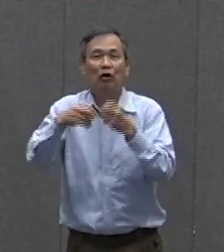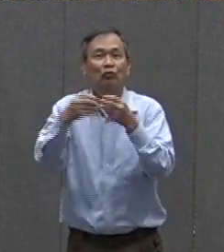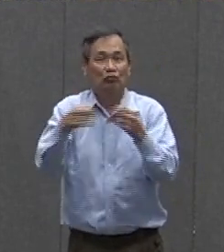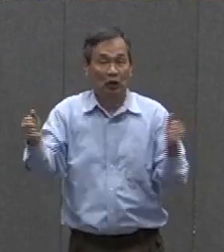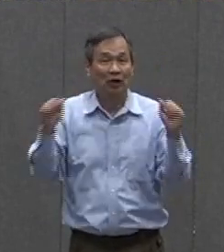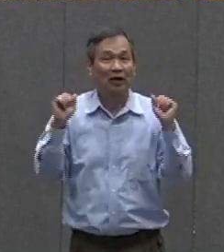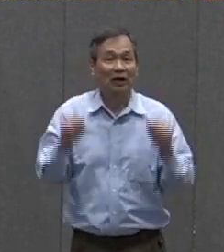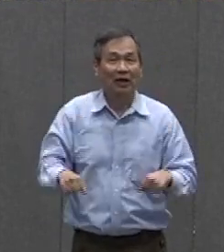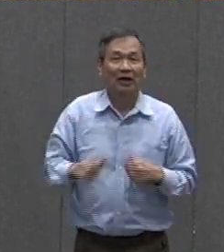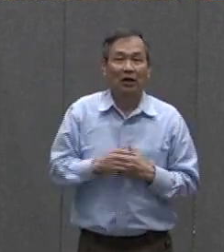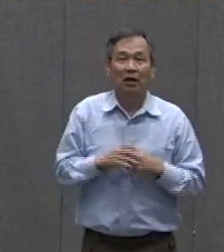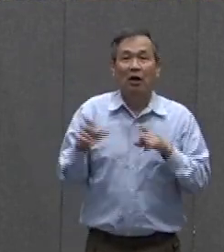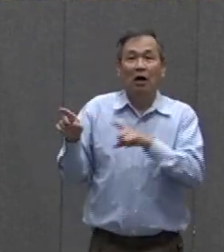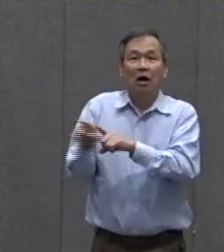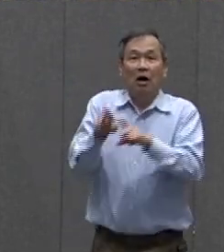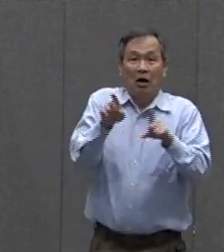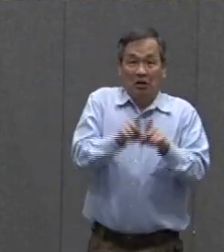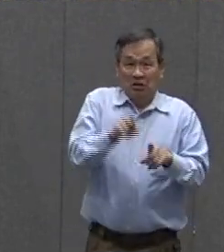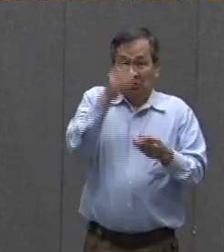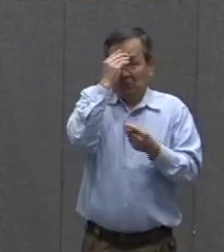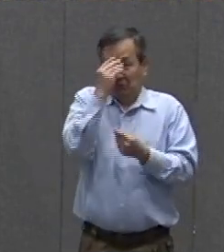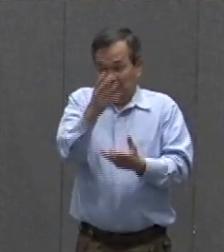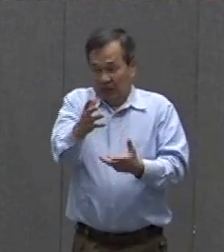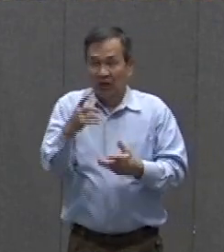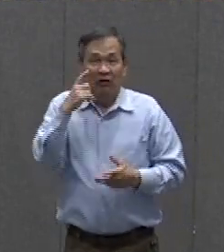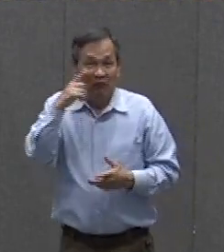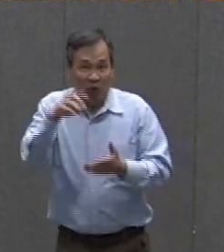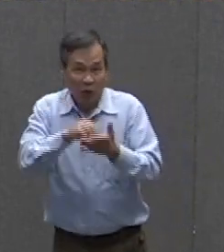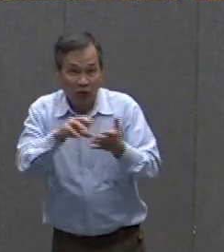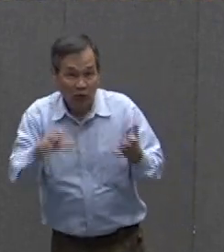We also know that, from students particularly,